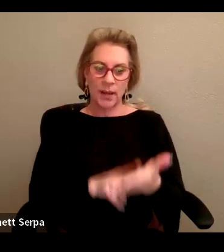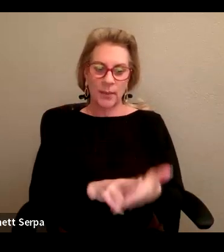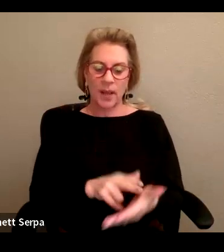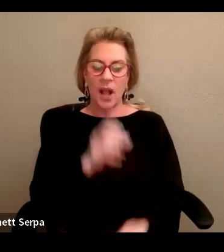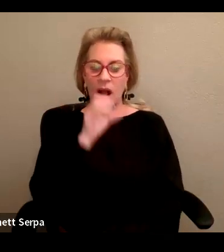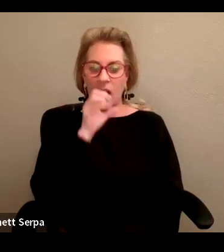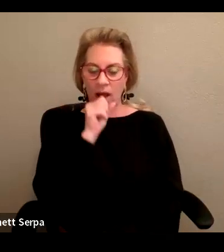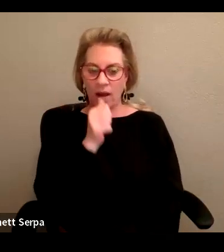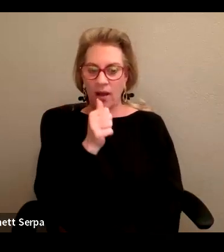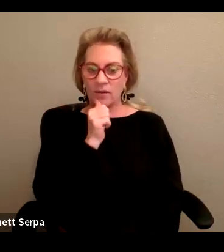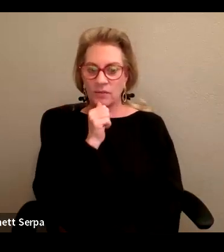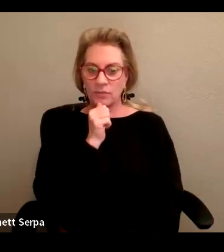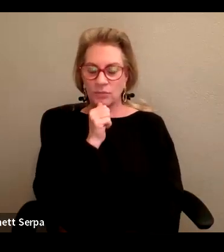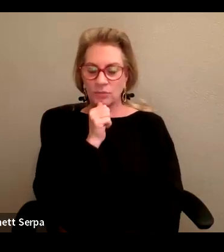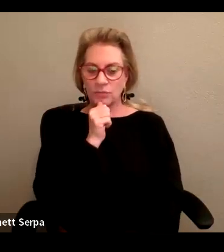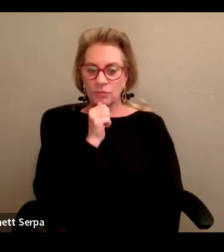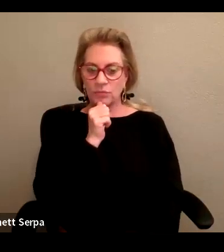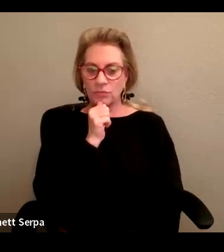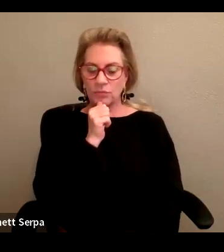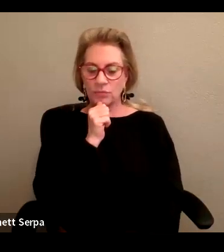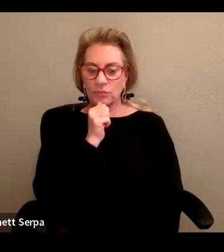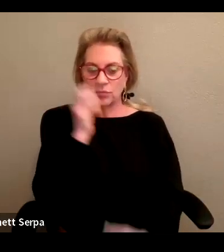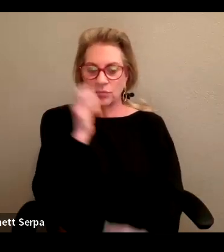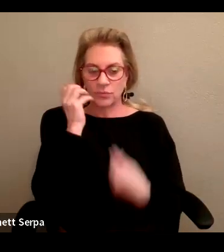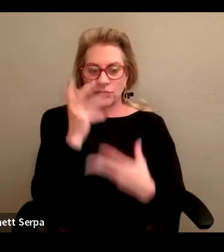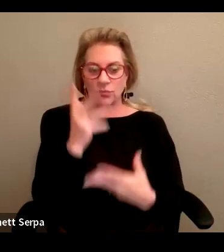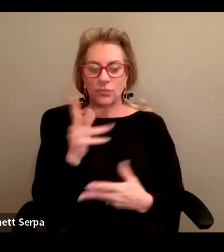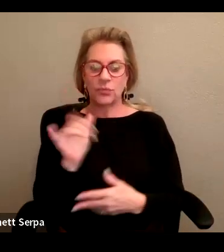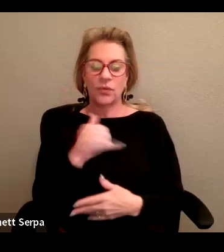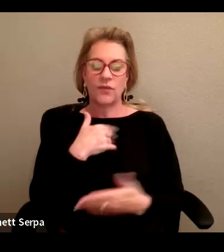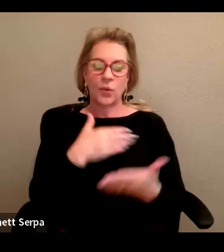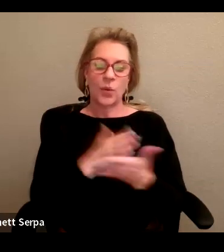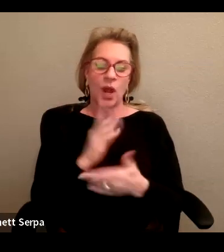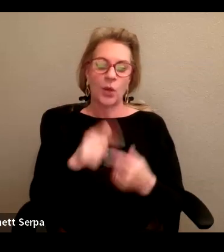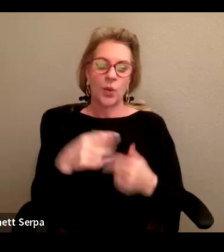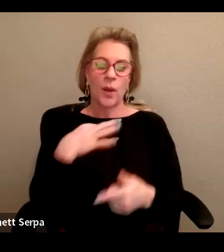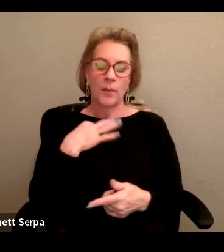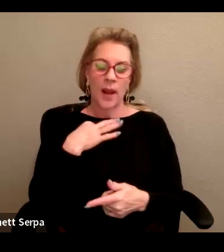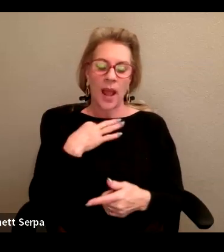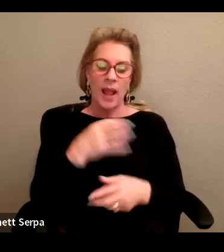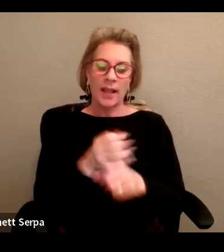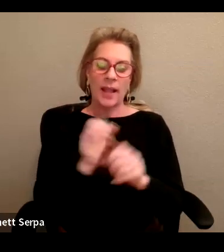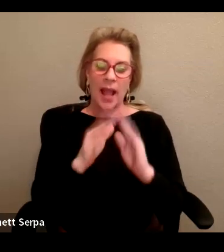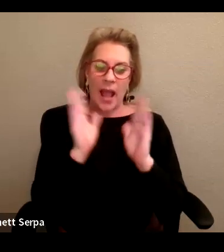of personal information you also have the right to apply for and secure housing without sharing